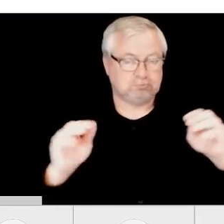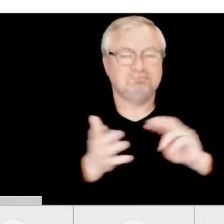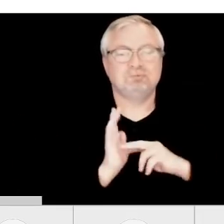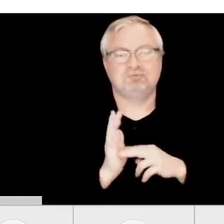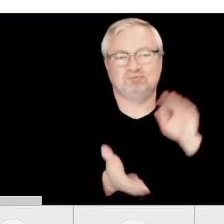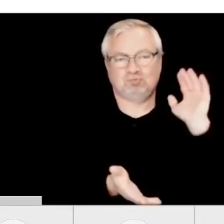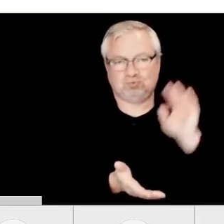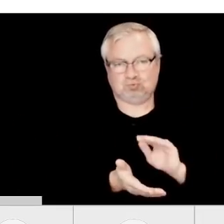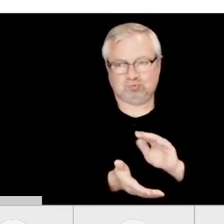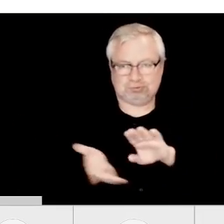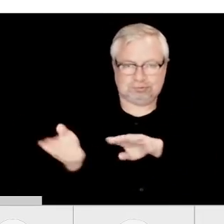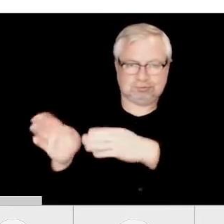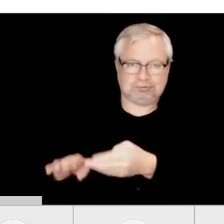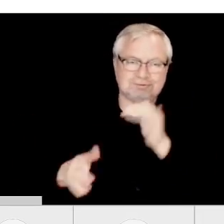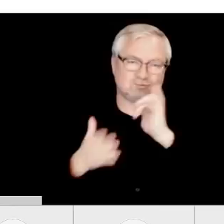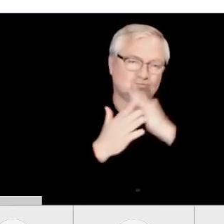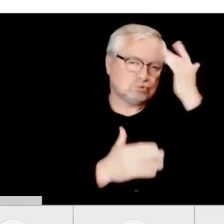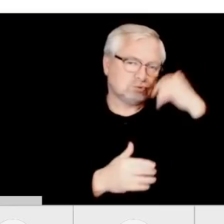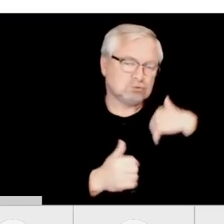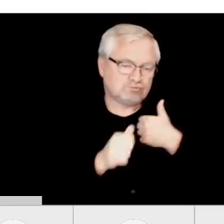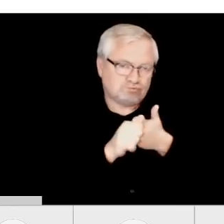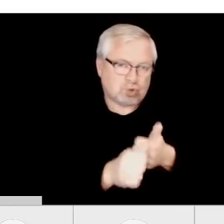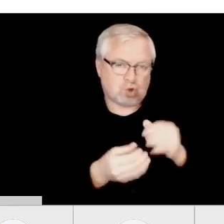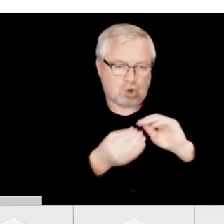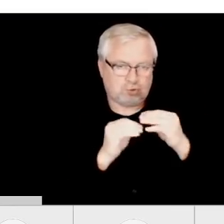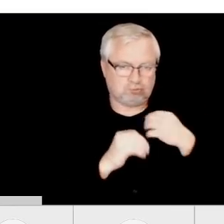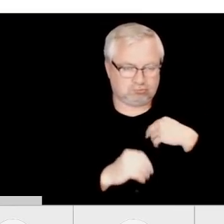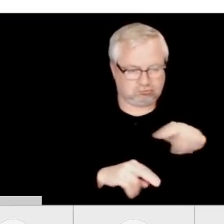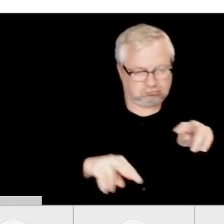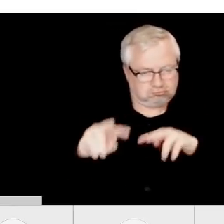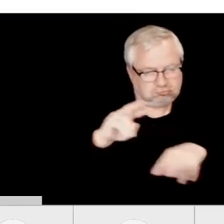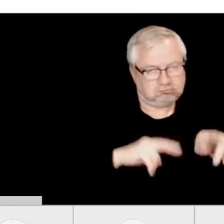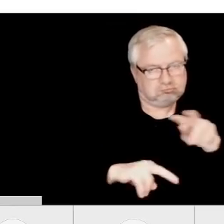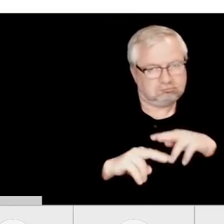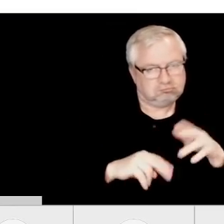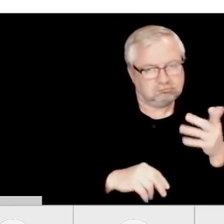So that's what's happening in say Scenario 6 versus Scenario 6B.